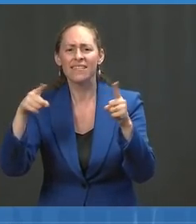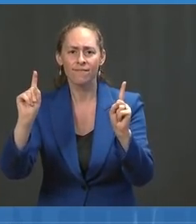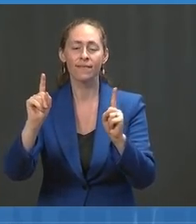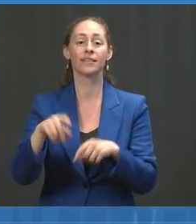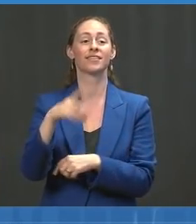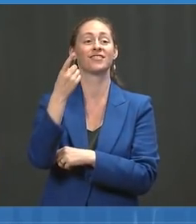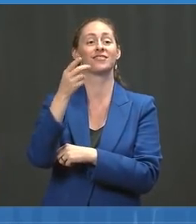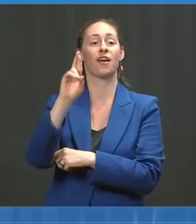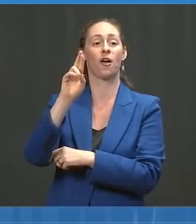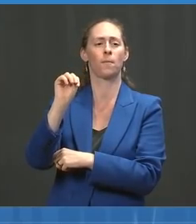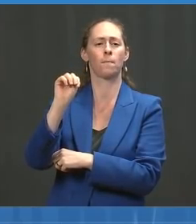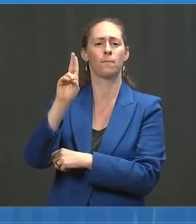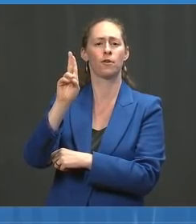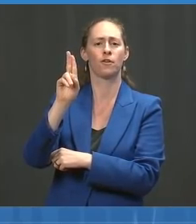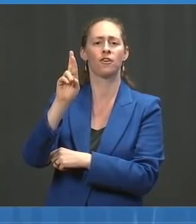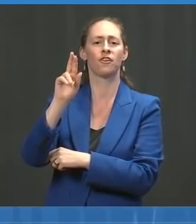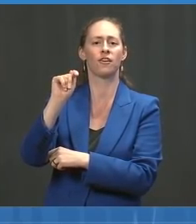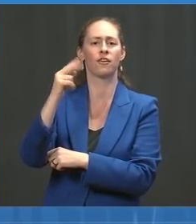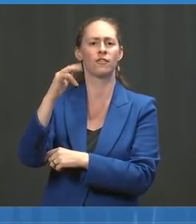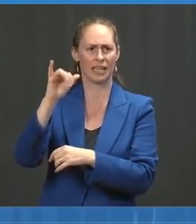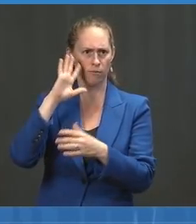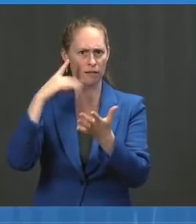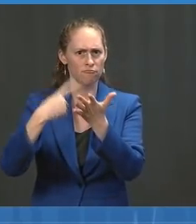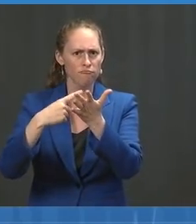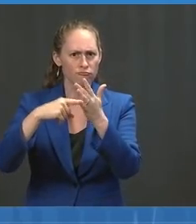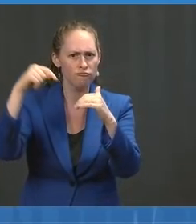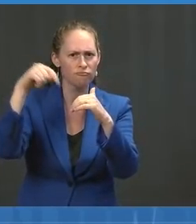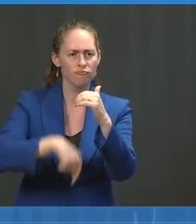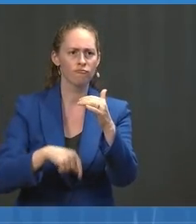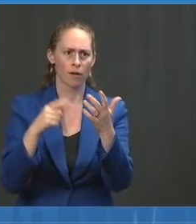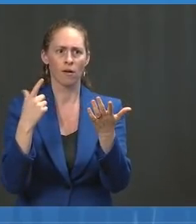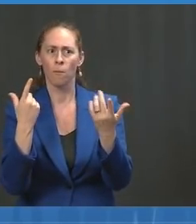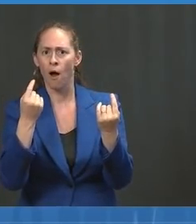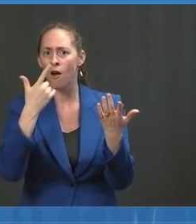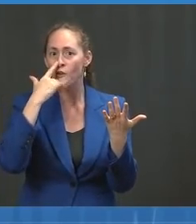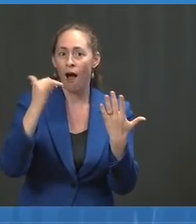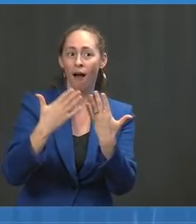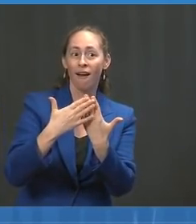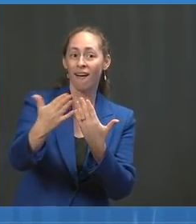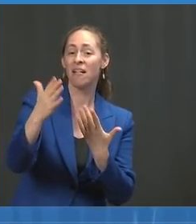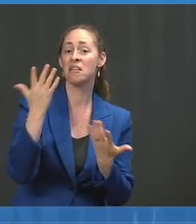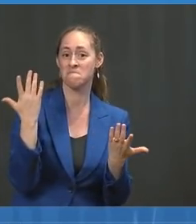that will help get more shots in arms. We know that there are Americans who have been waiting